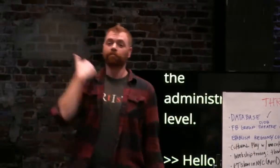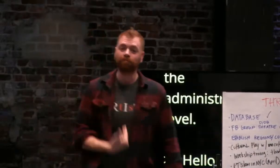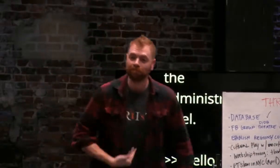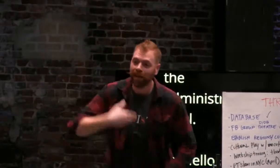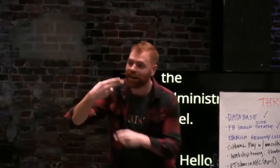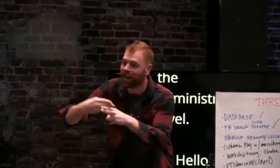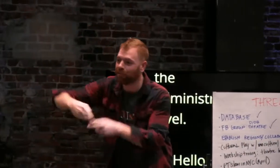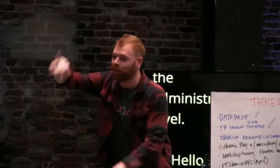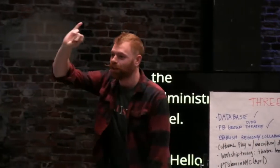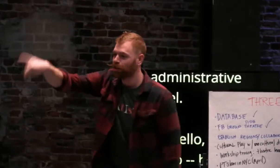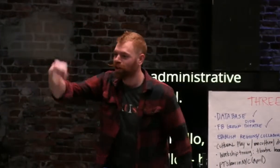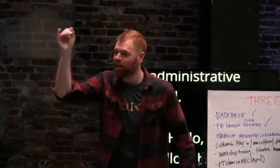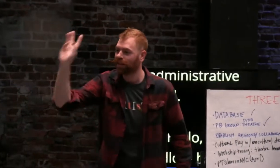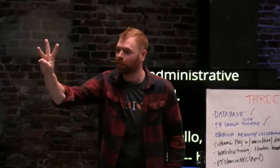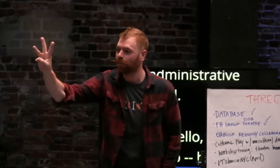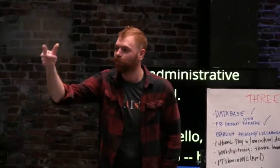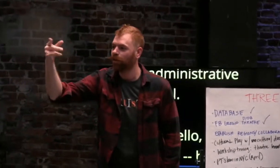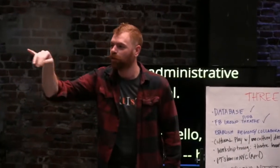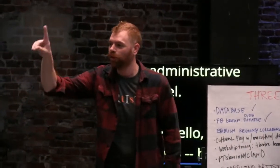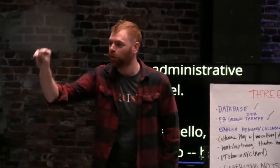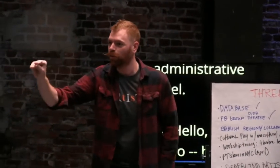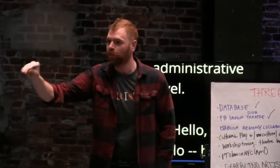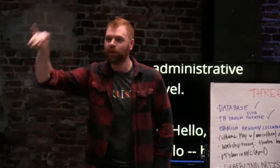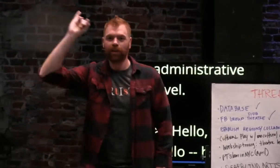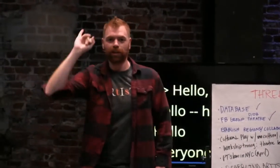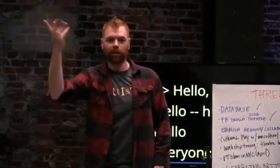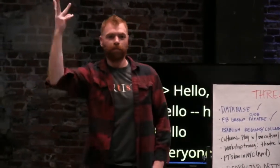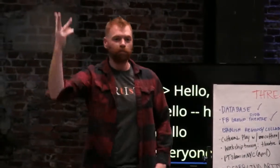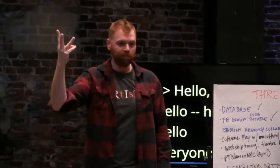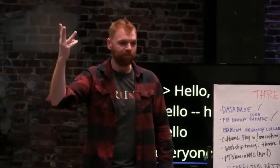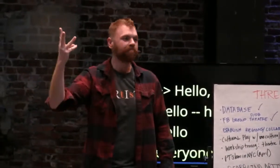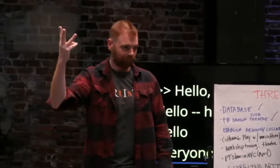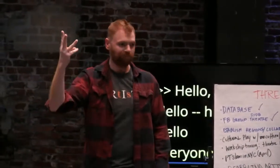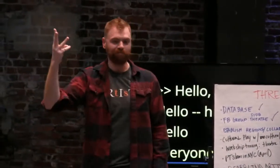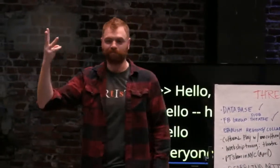Oh yes, by the way, I am JW Guido. JW.